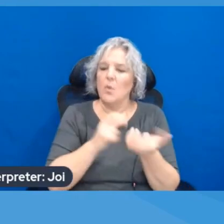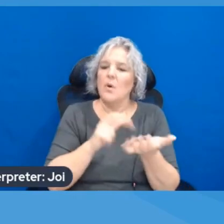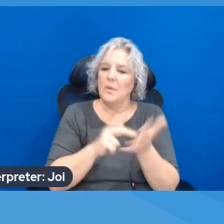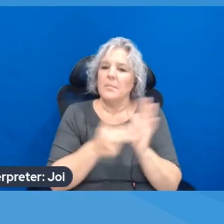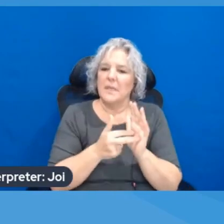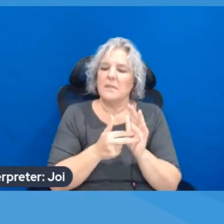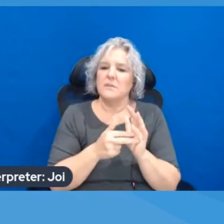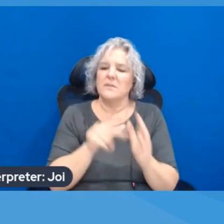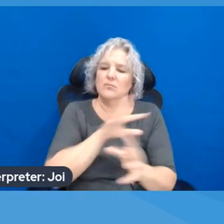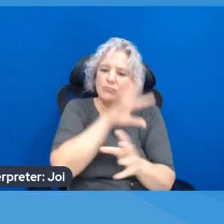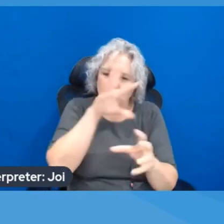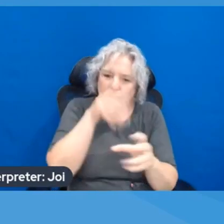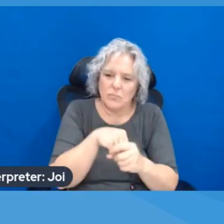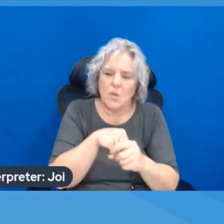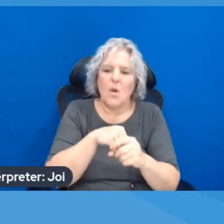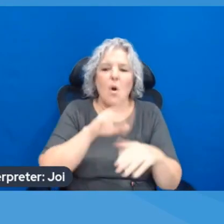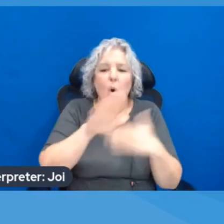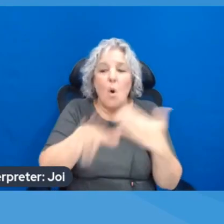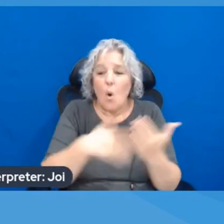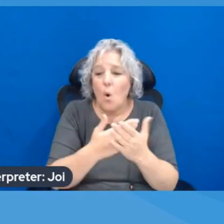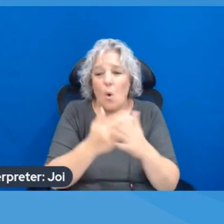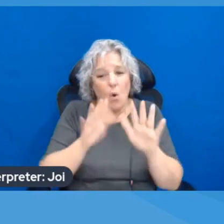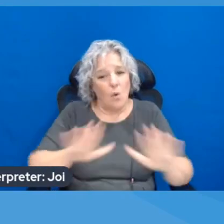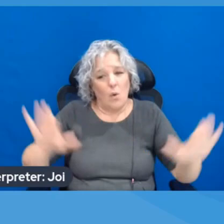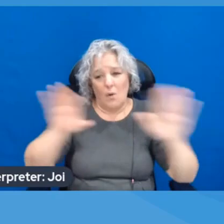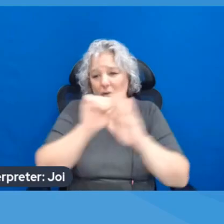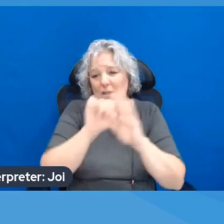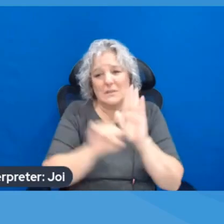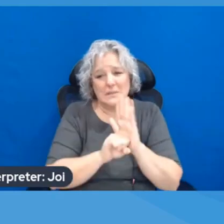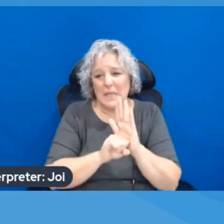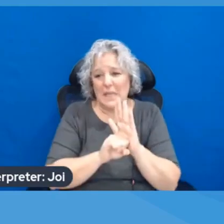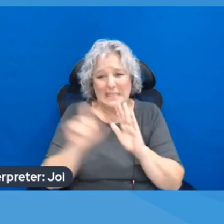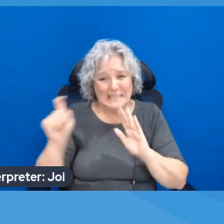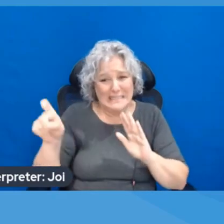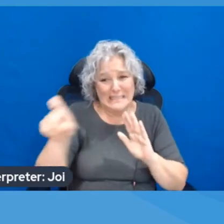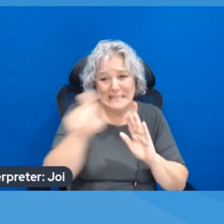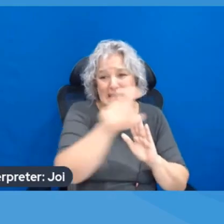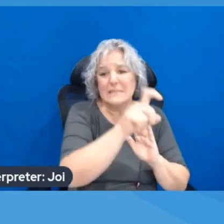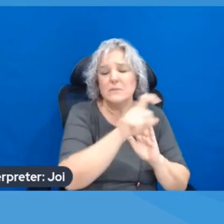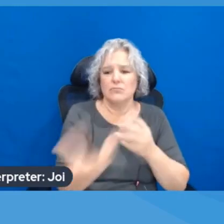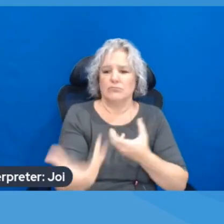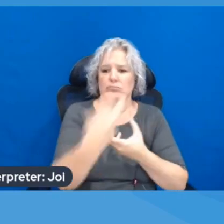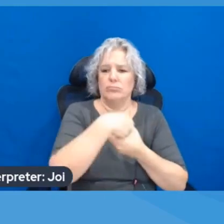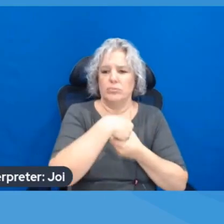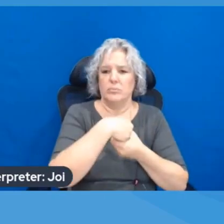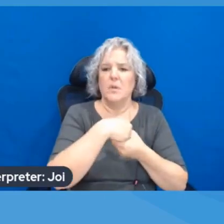of all of the essential statewide support structures. So the North Carolina Early Learning Network Project